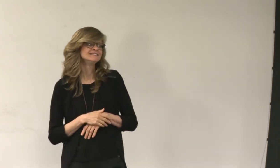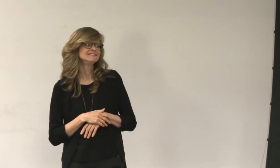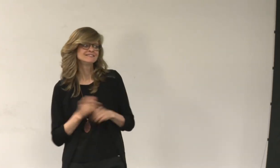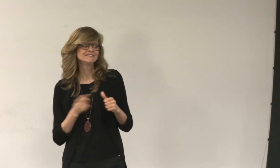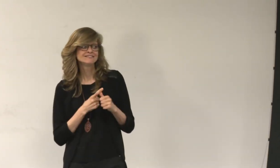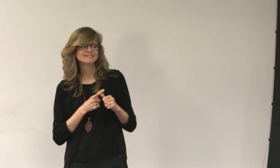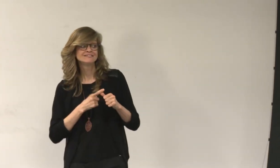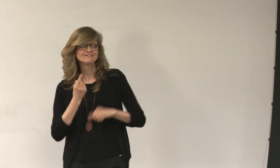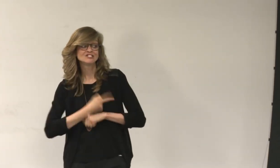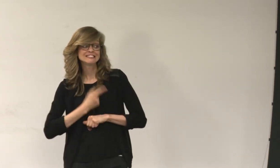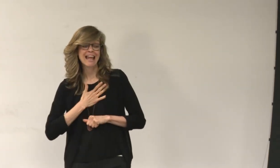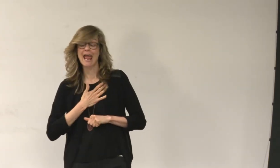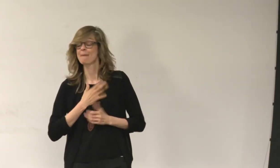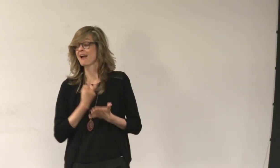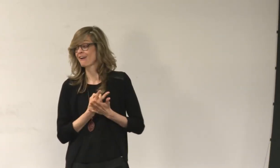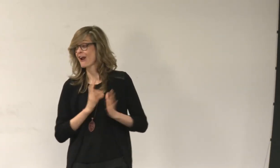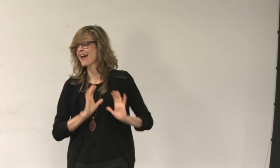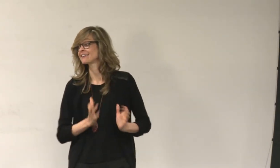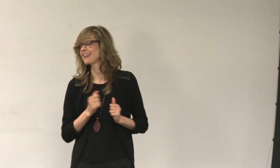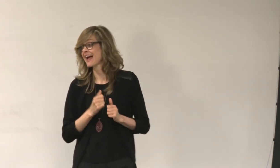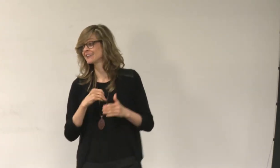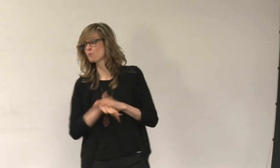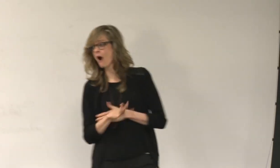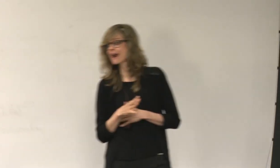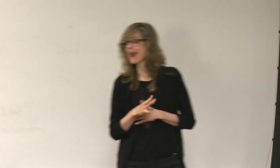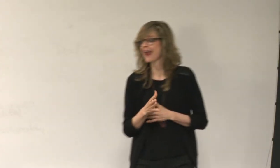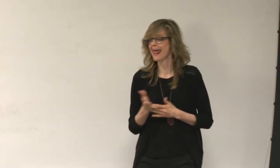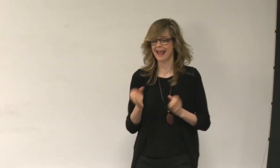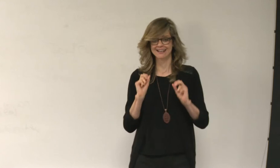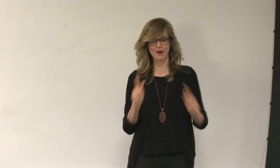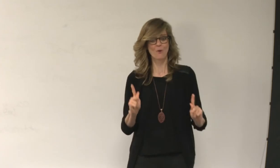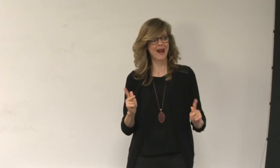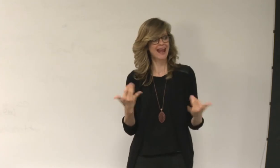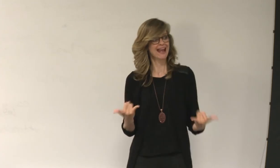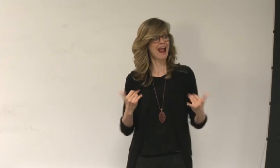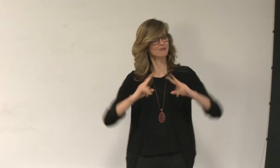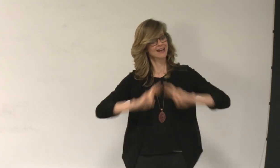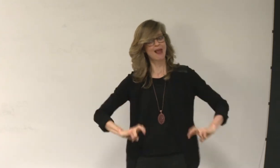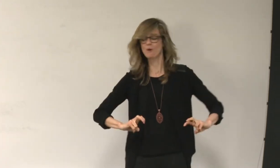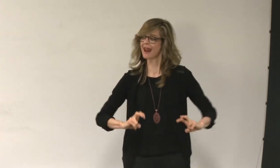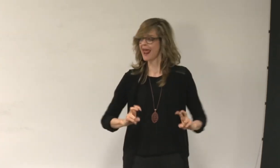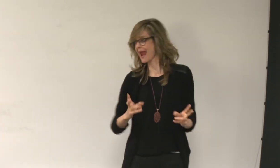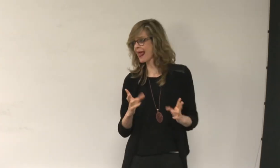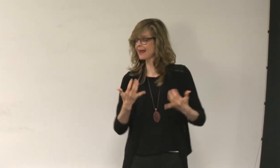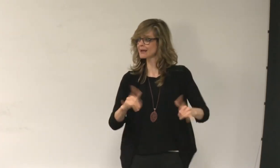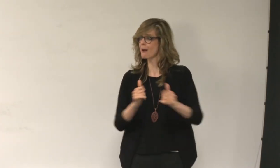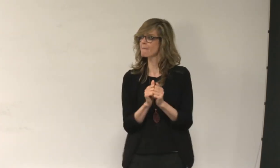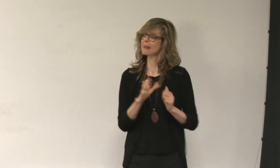PENILE DATA, OTHER TYPES OF SEXUAL DATA FOR MY CLASS. SO, MY STUDENTS WILL COME IN,